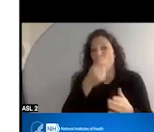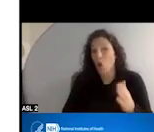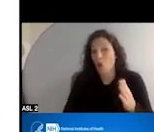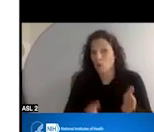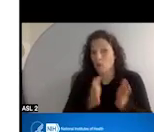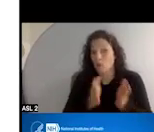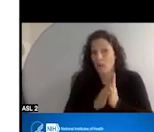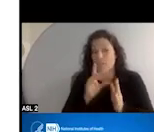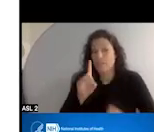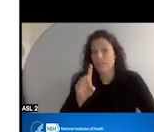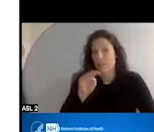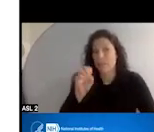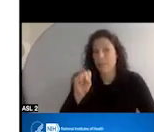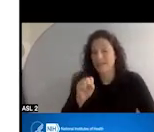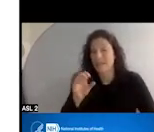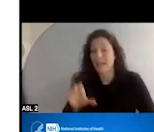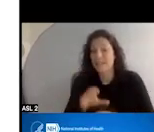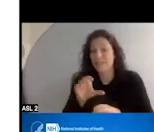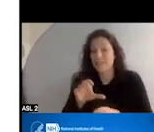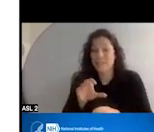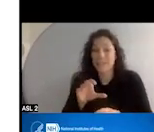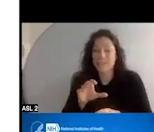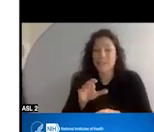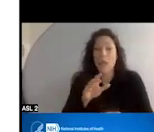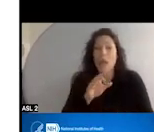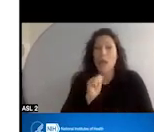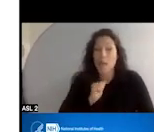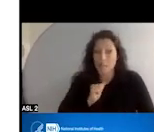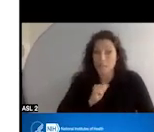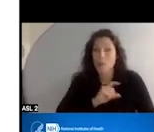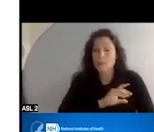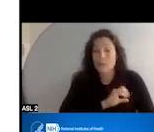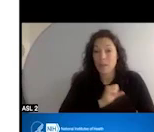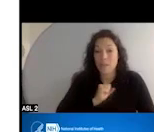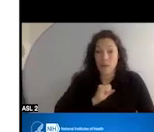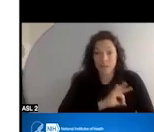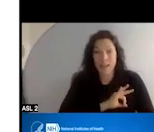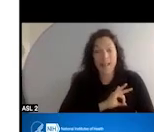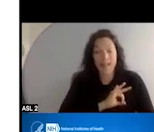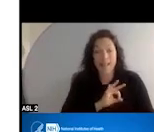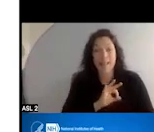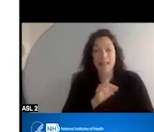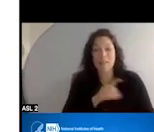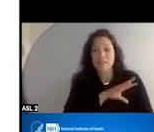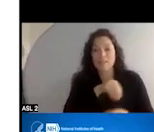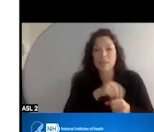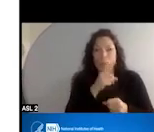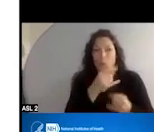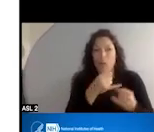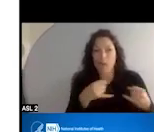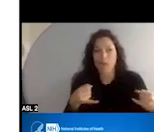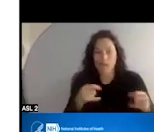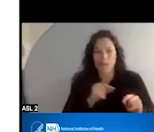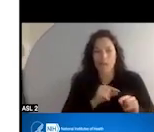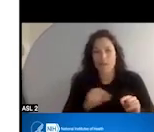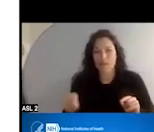and sharing activities, including personnel costs, this must be included in that single line item if you are having a detailed budget,